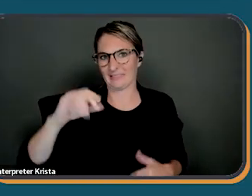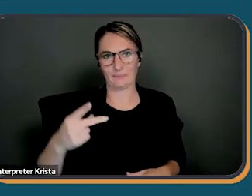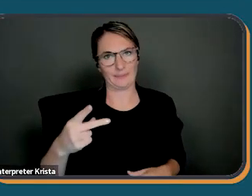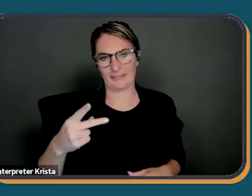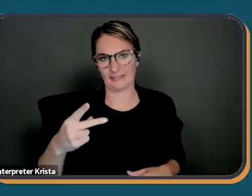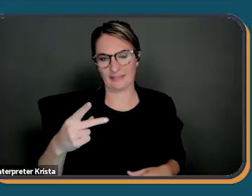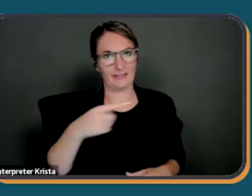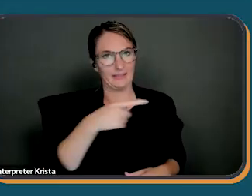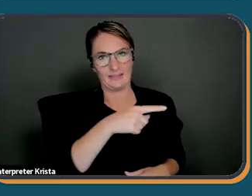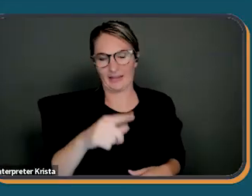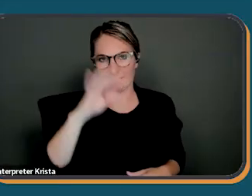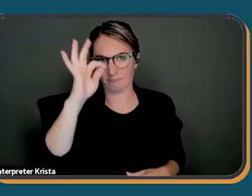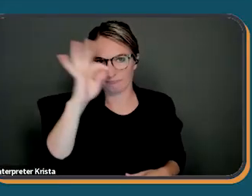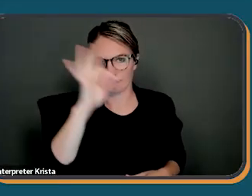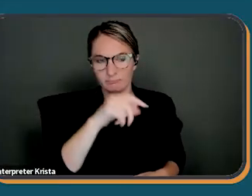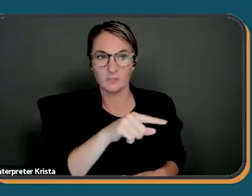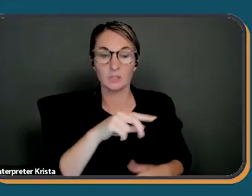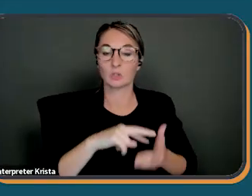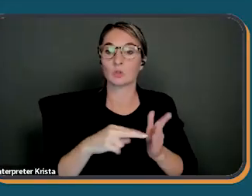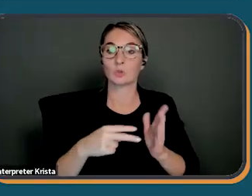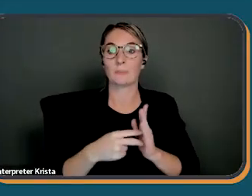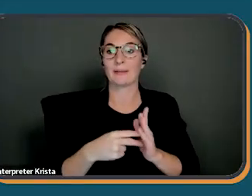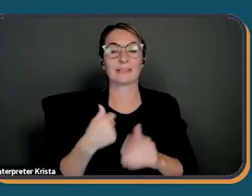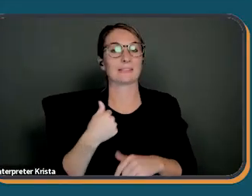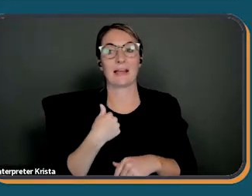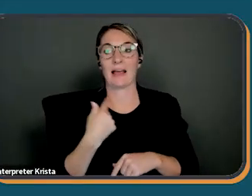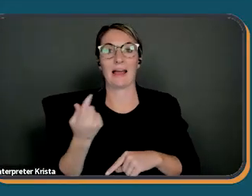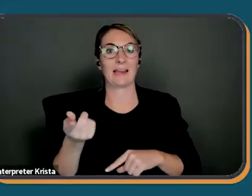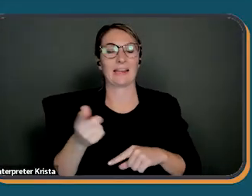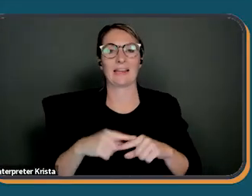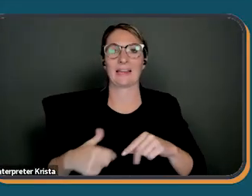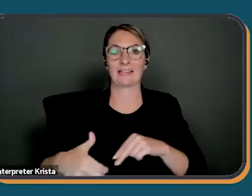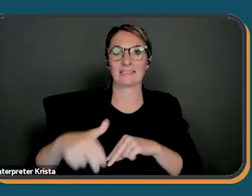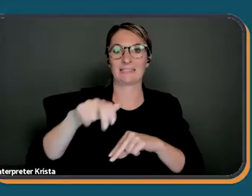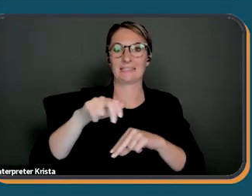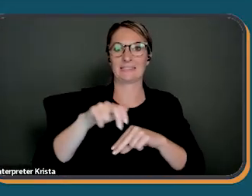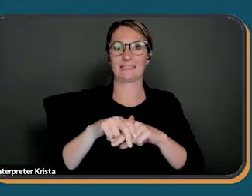therefore, I cannot sit up straight